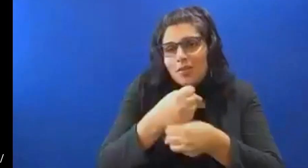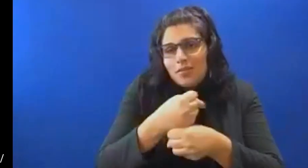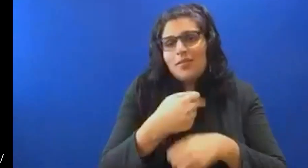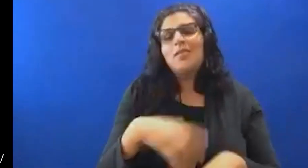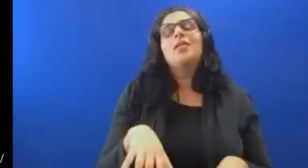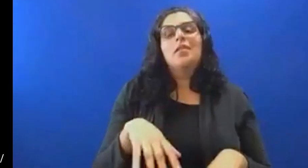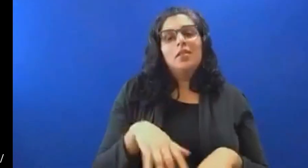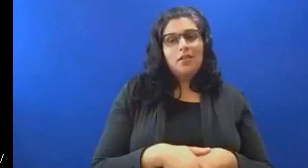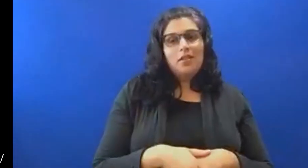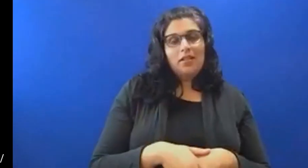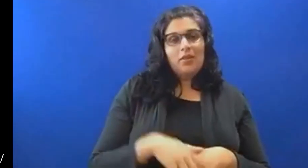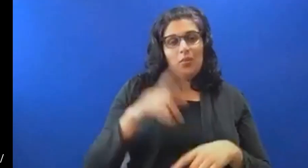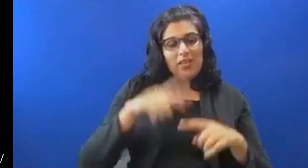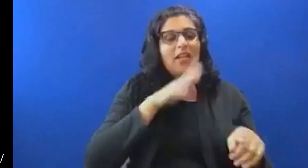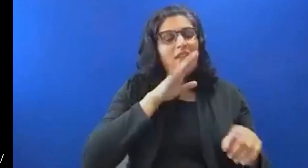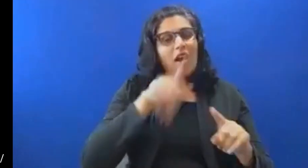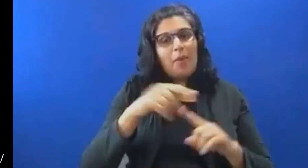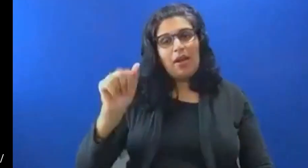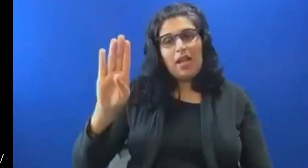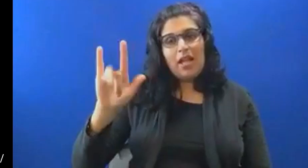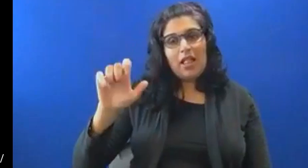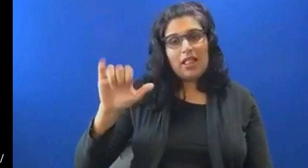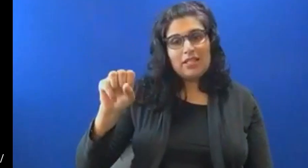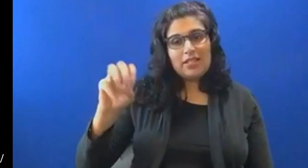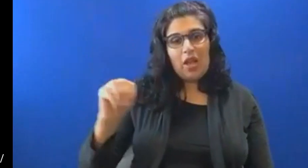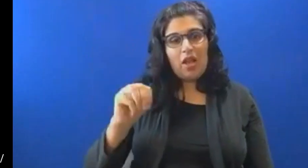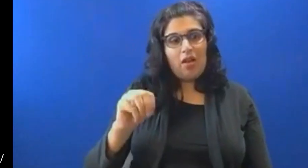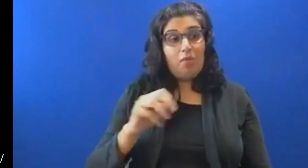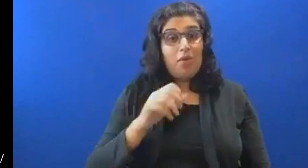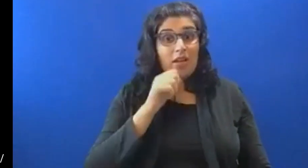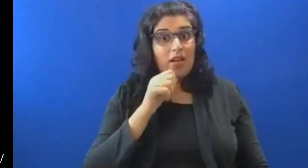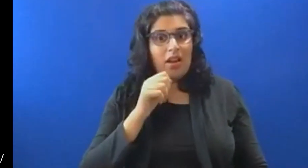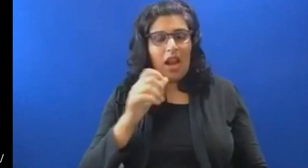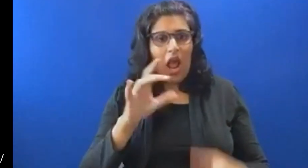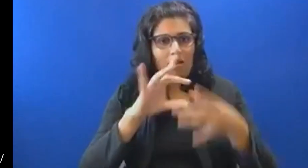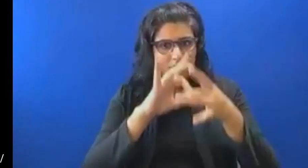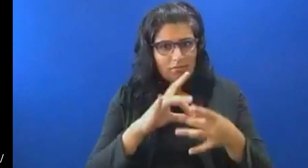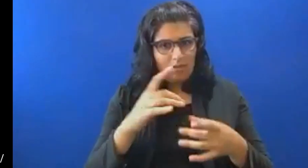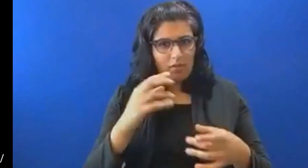"We can't talk about ableism without acknowledging that it's often deeply interconnected with other forms of discrimination."